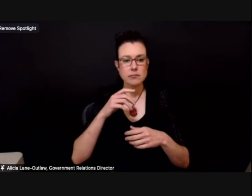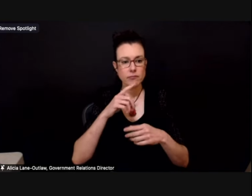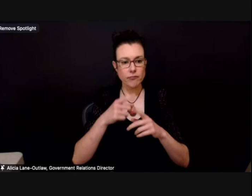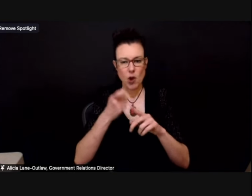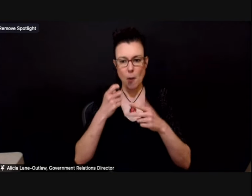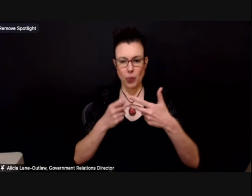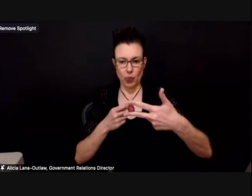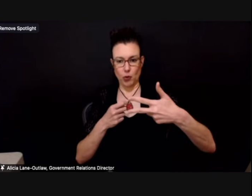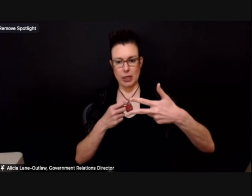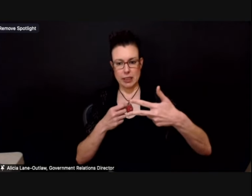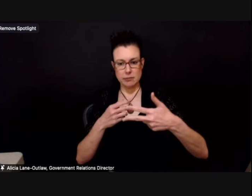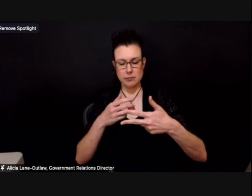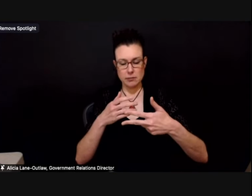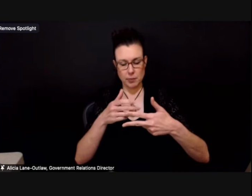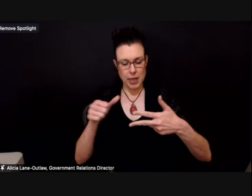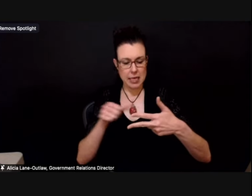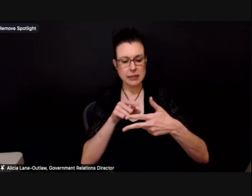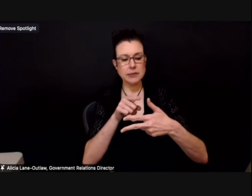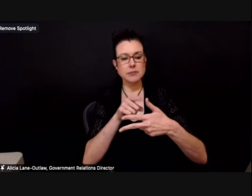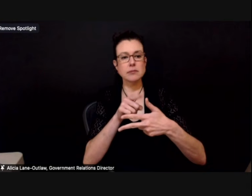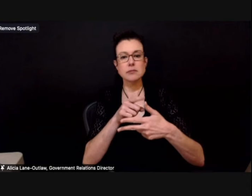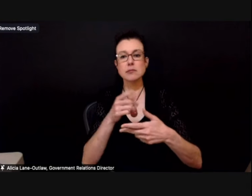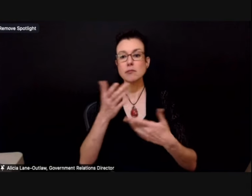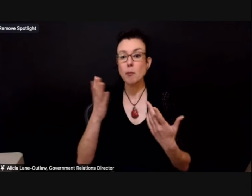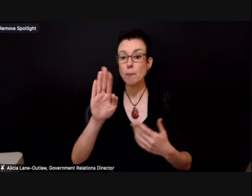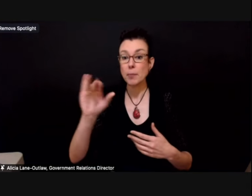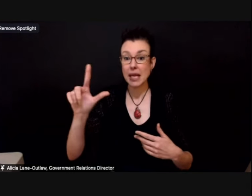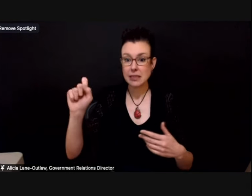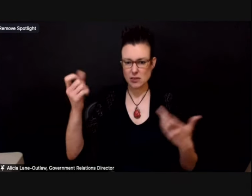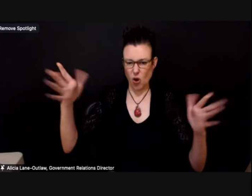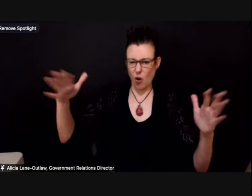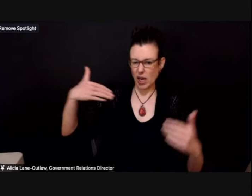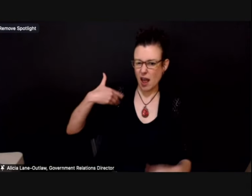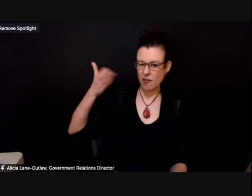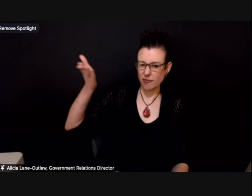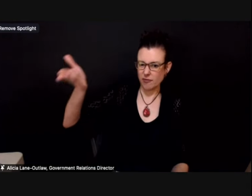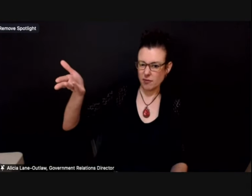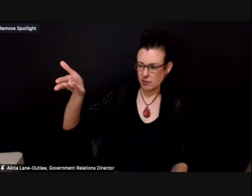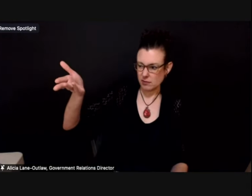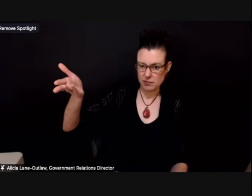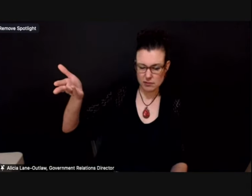This list has possible legislative opportunities that: